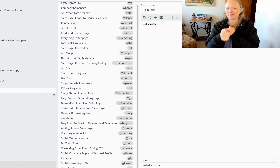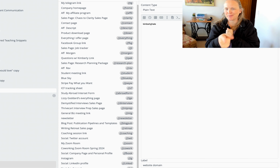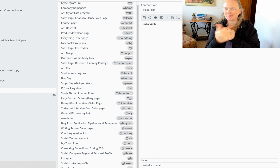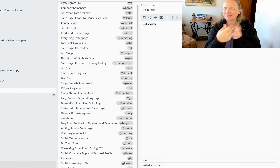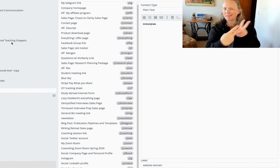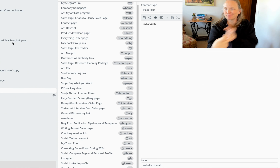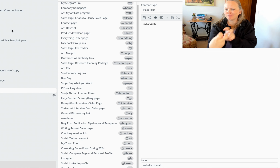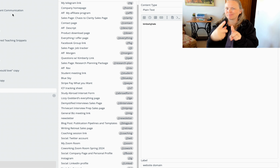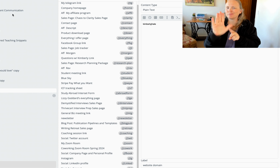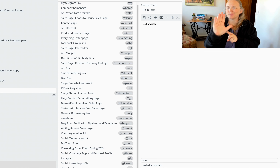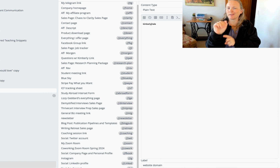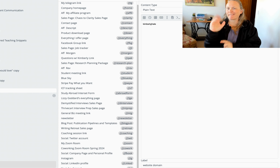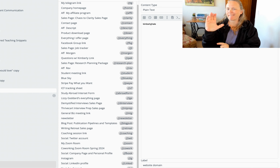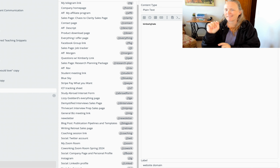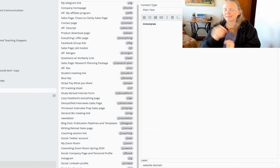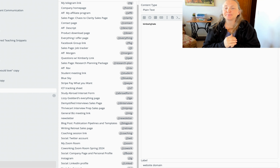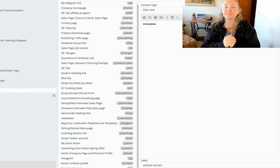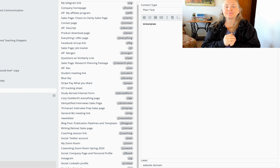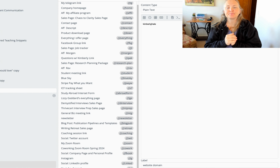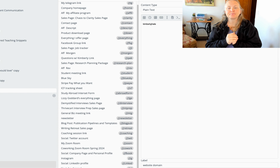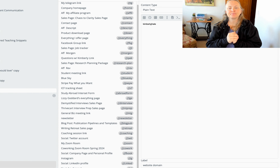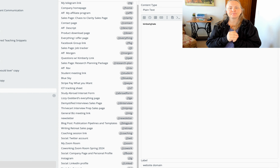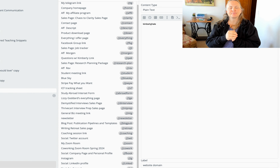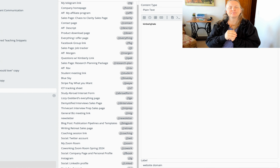I have different levels of information.